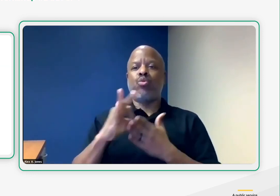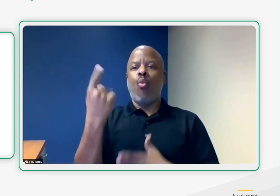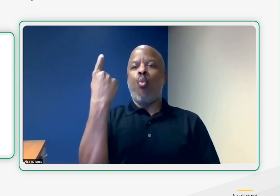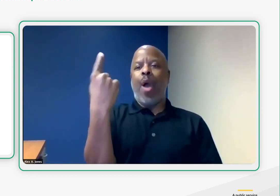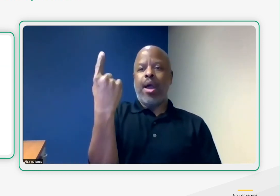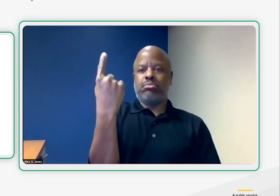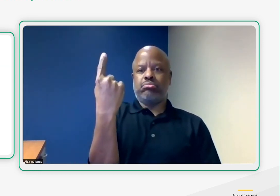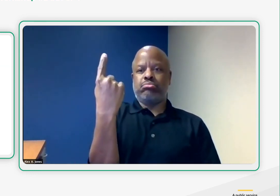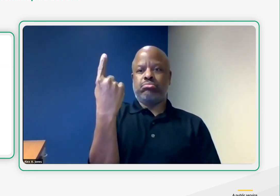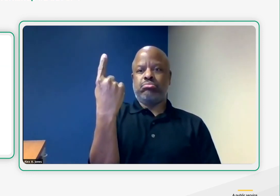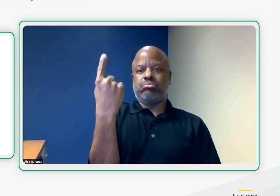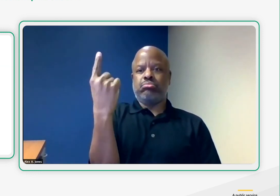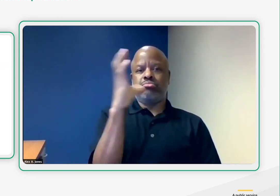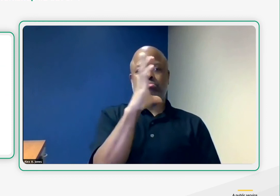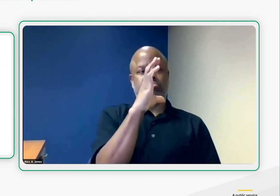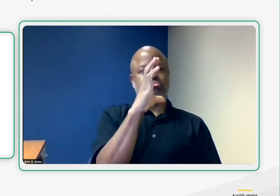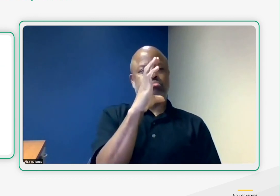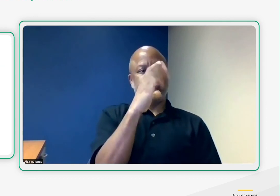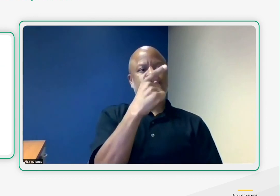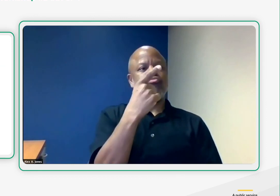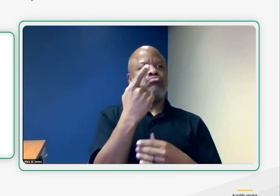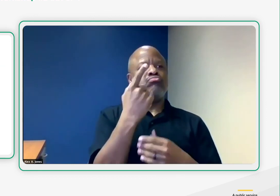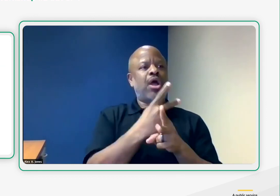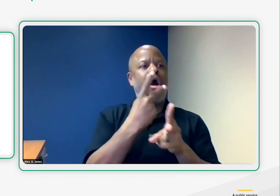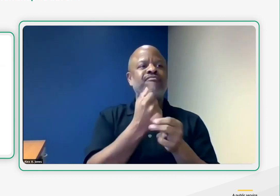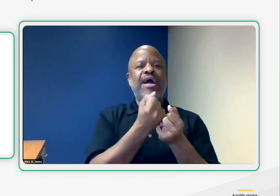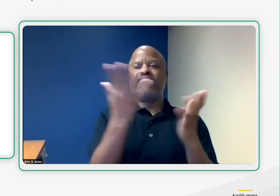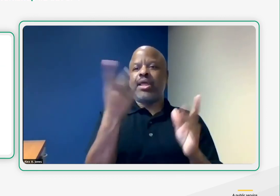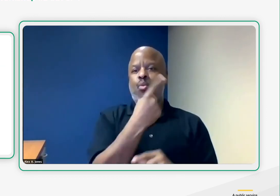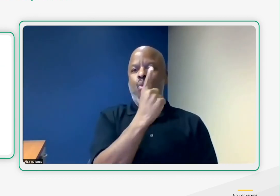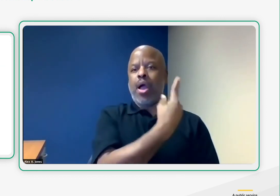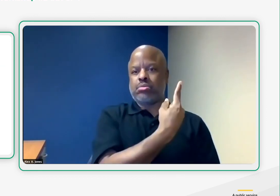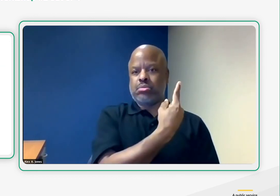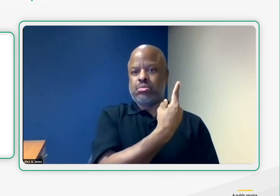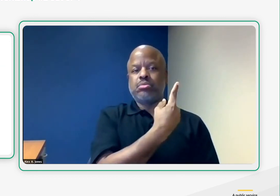But it's all one accounting. That's taking care of one thing.